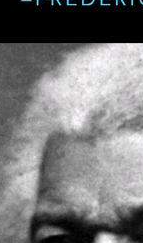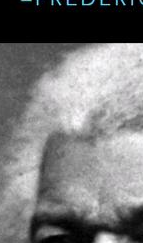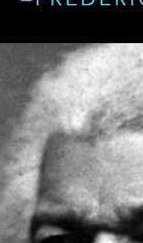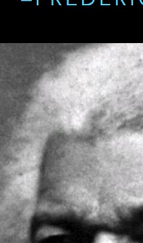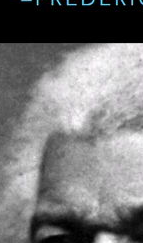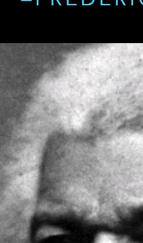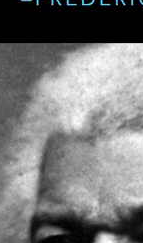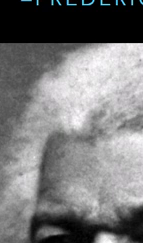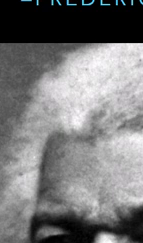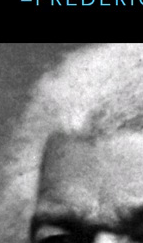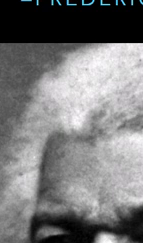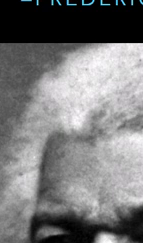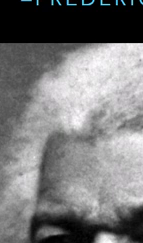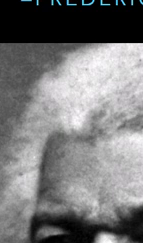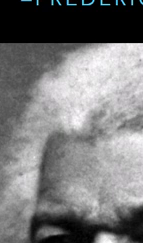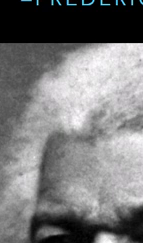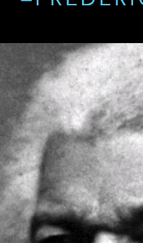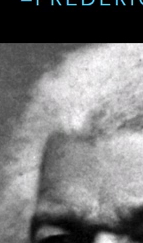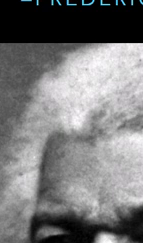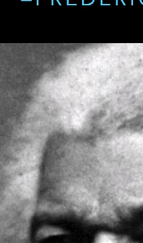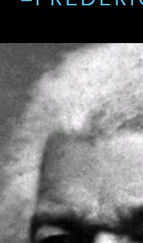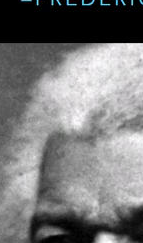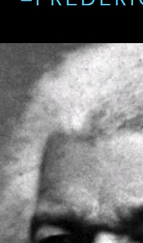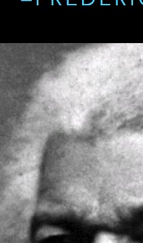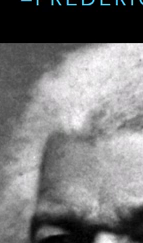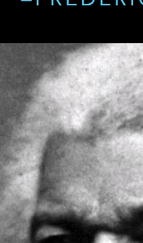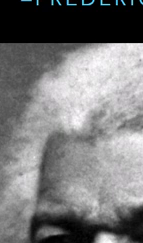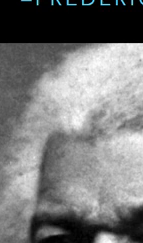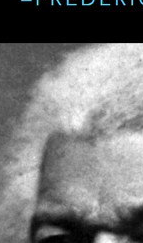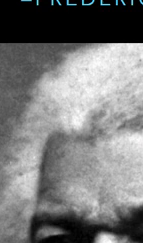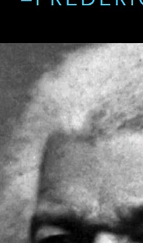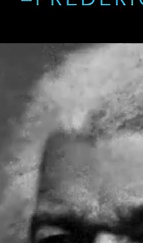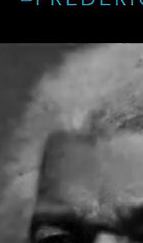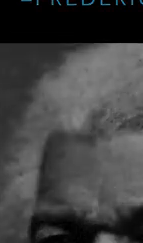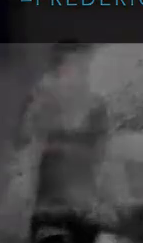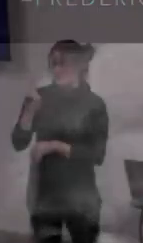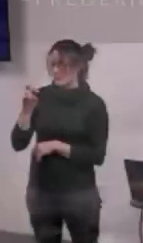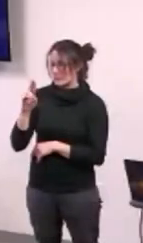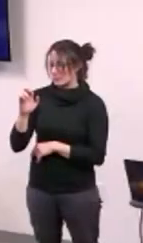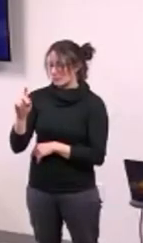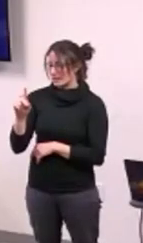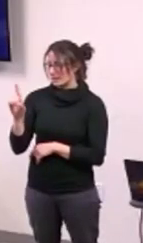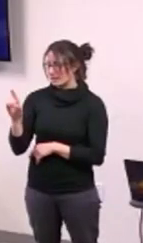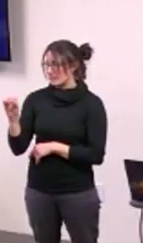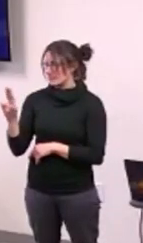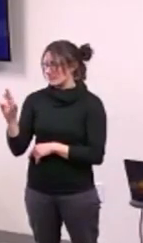Now people hail Frederick Douglass and Harriet Tubman as some sort of hero, right?